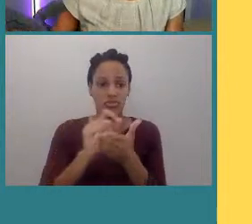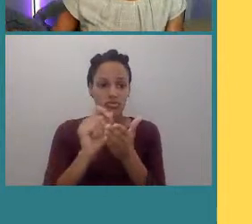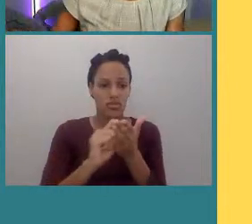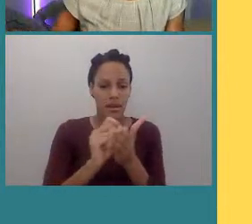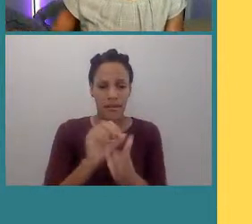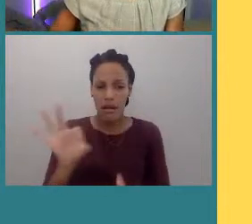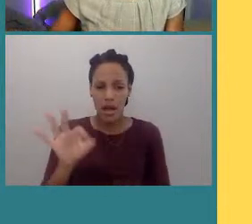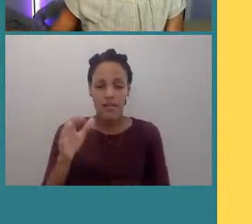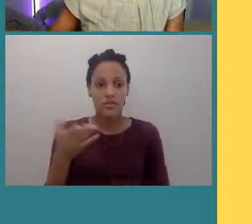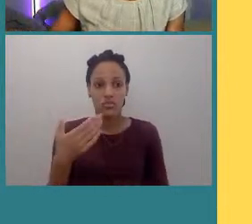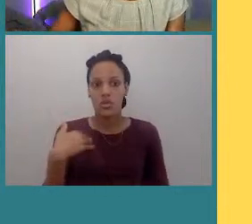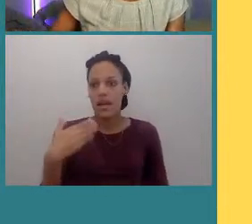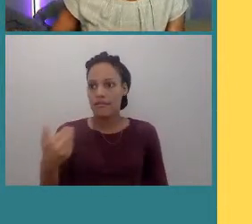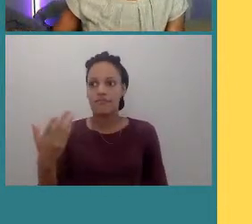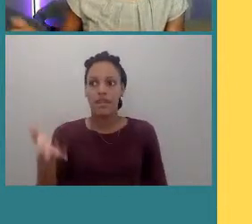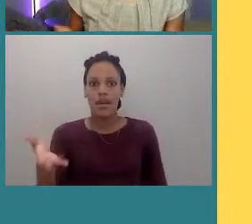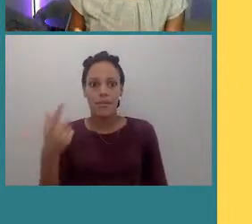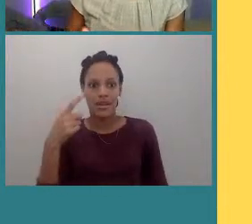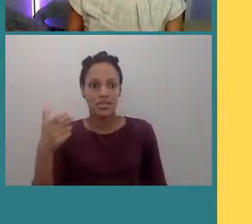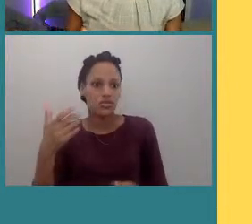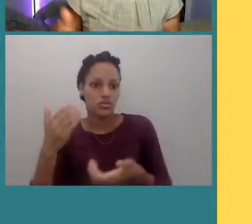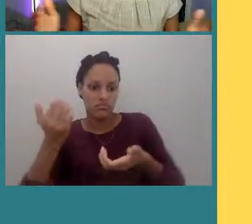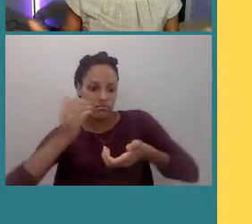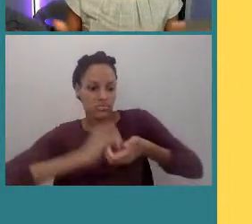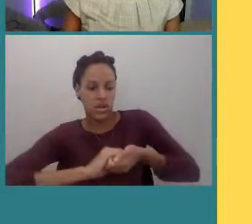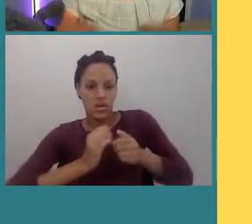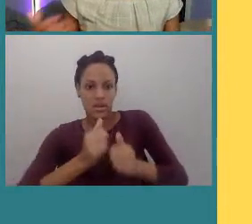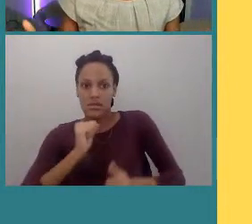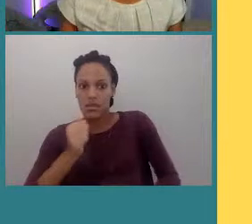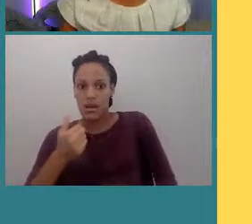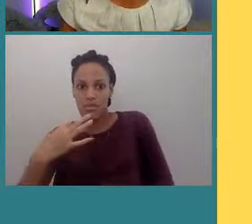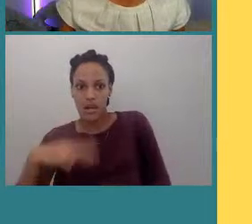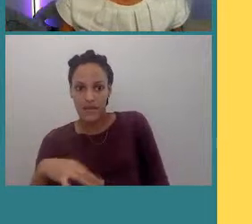about writing for social change and representation and how to get an agent, talking about social